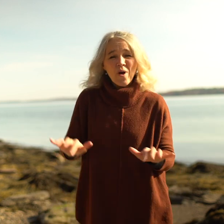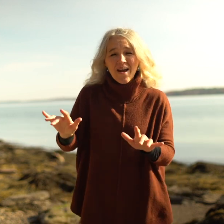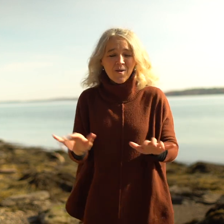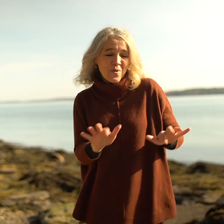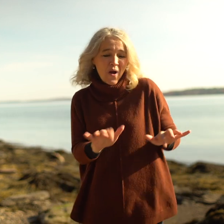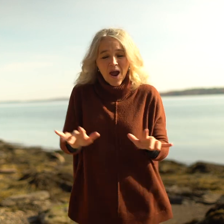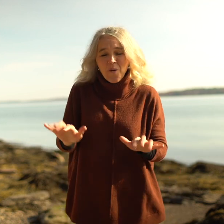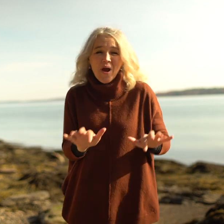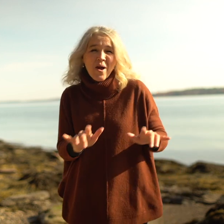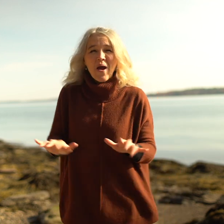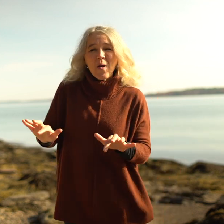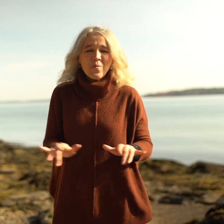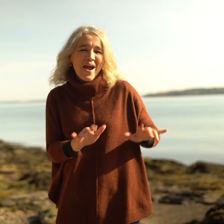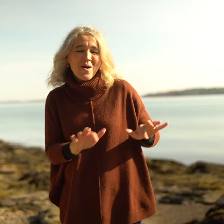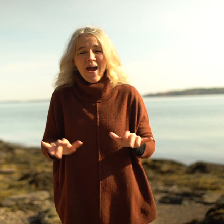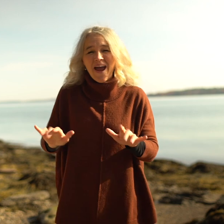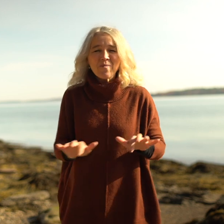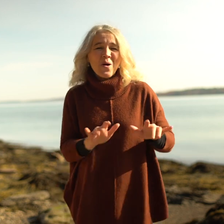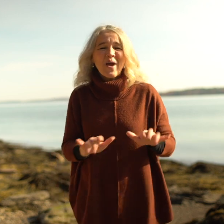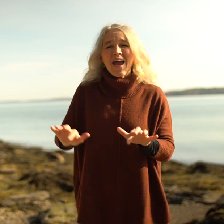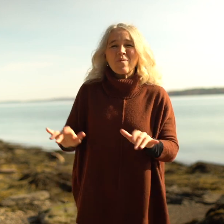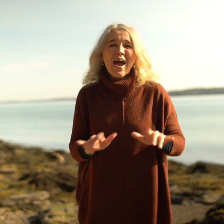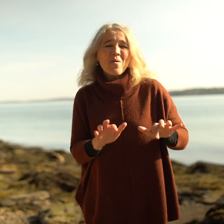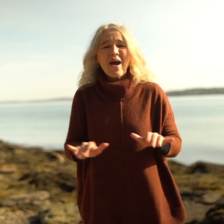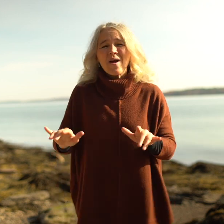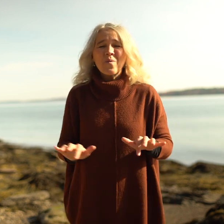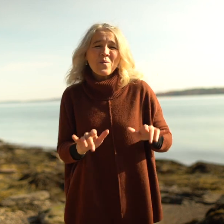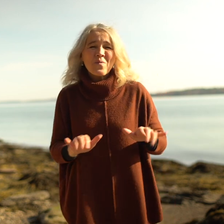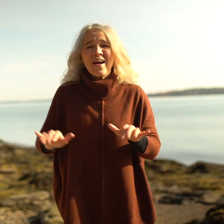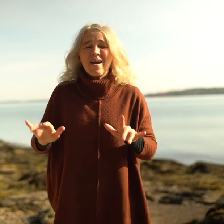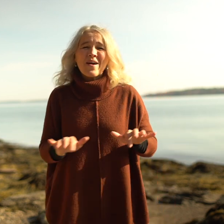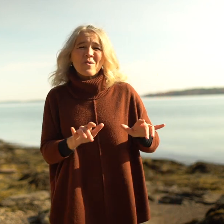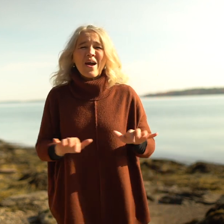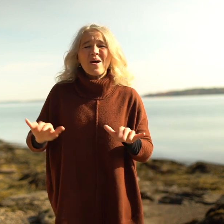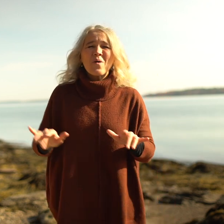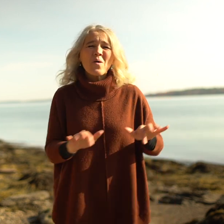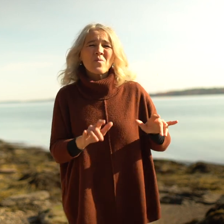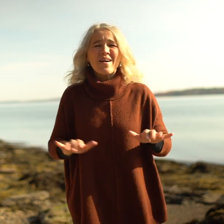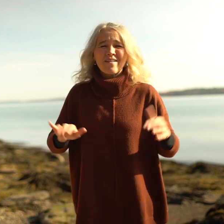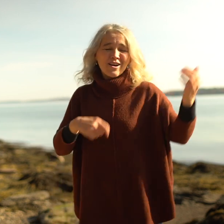[talking keyboard]